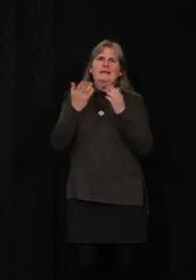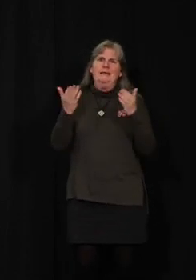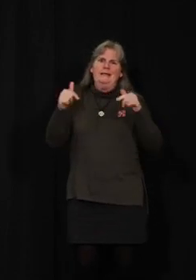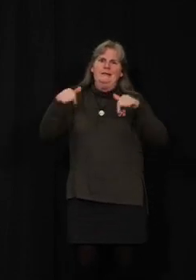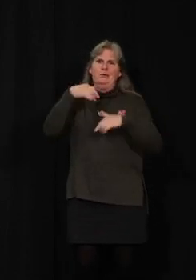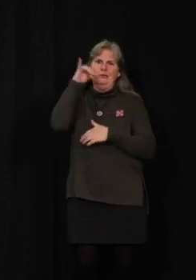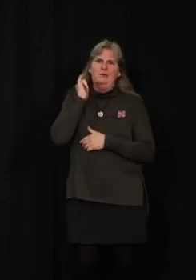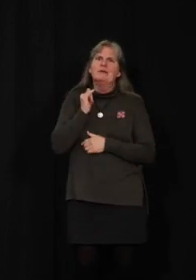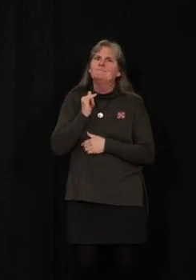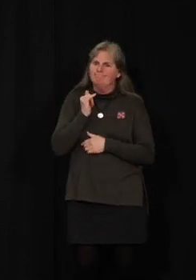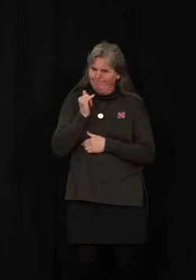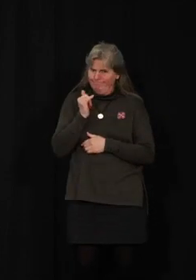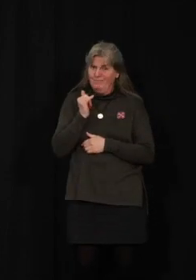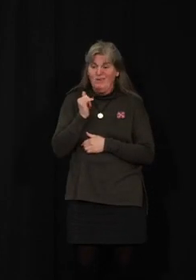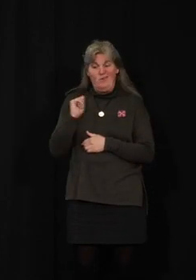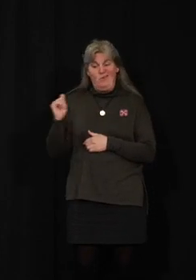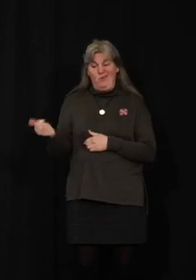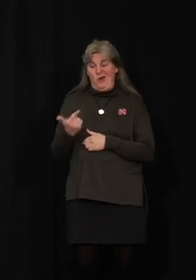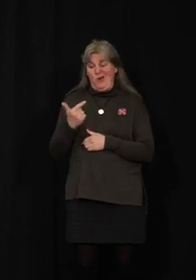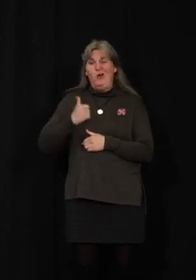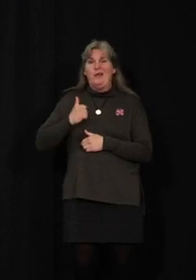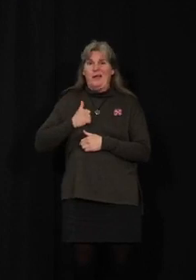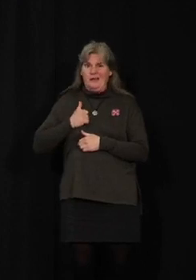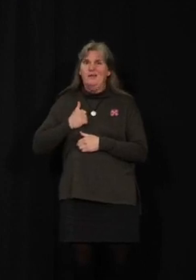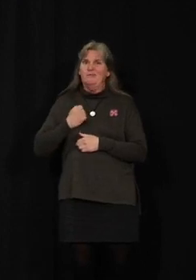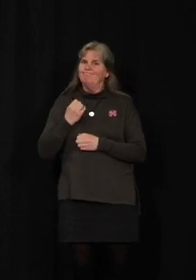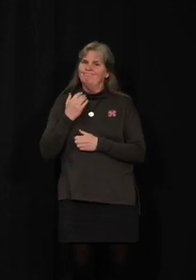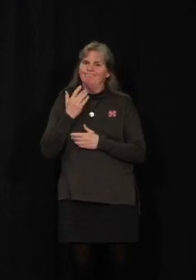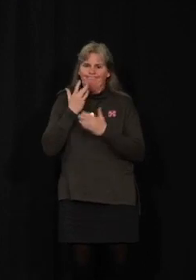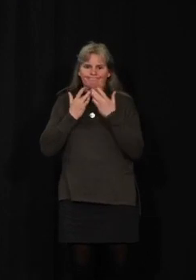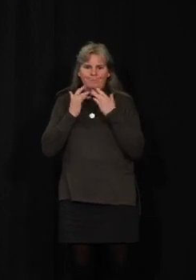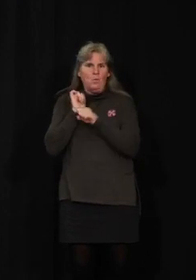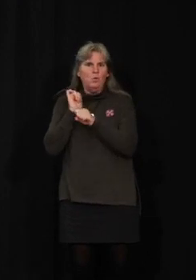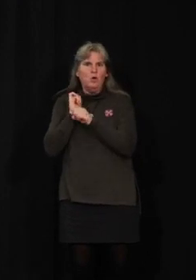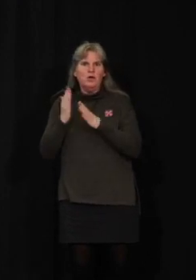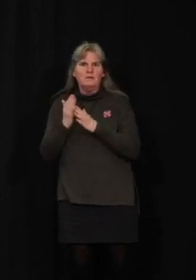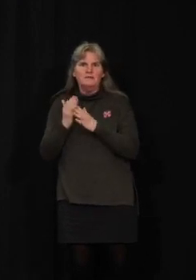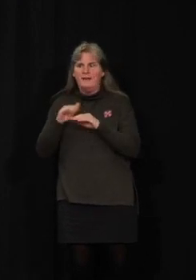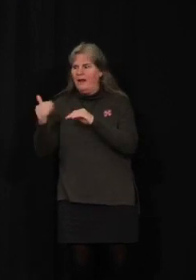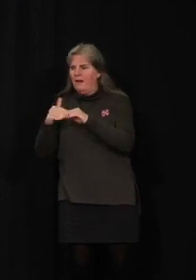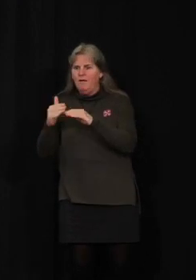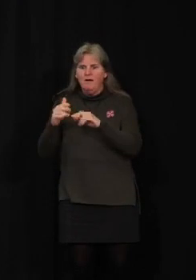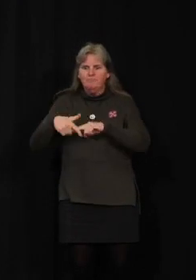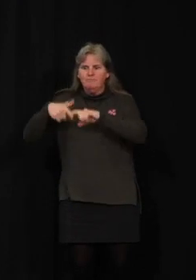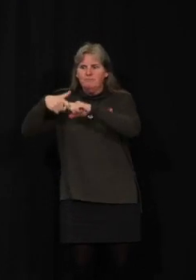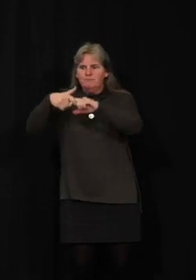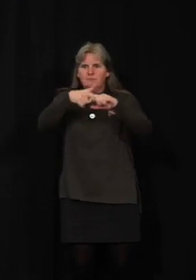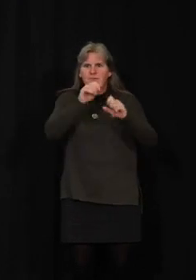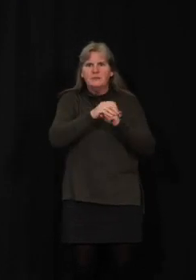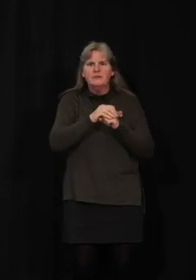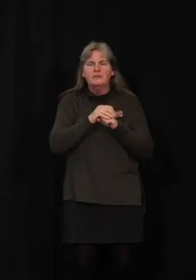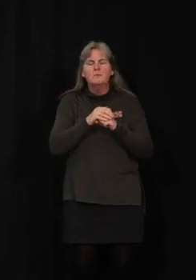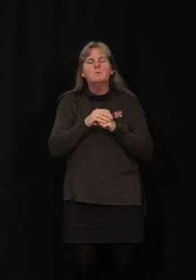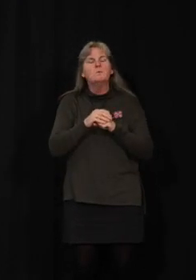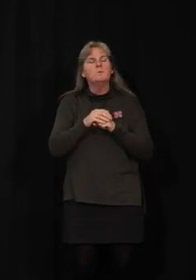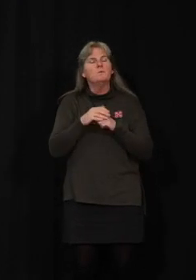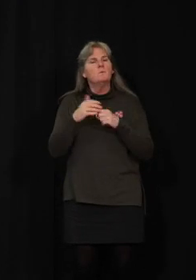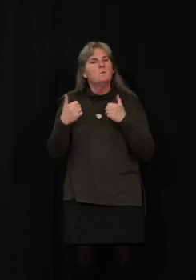It is on the rise all across the nation. No doubt that we are all in very challenging times. We are eager to get our